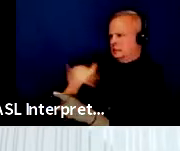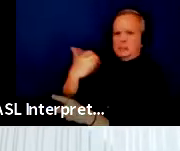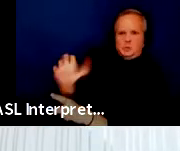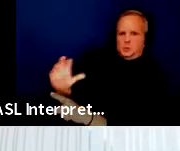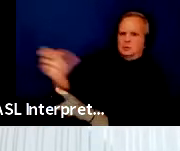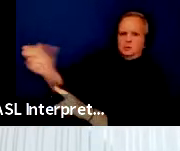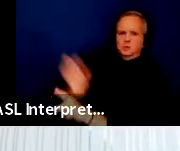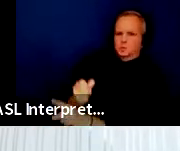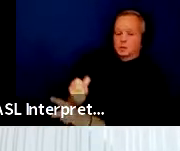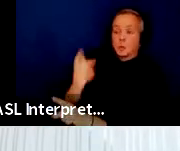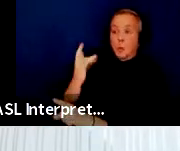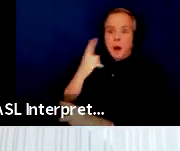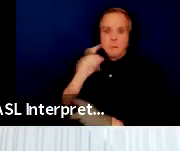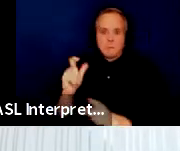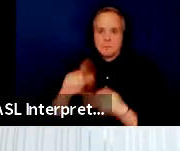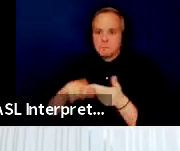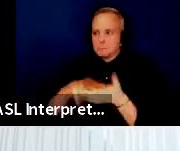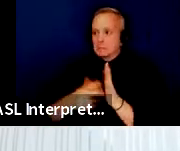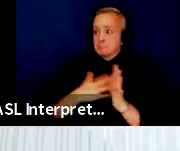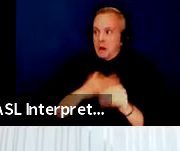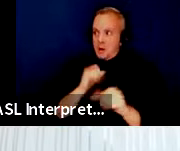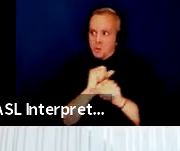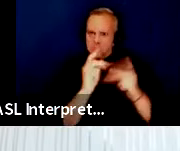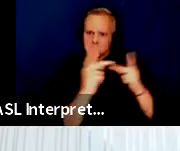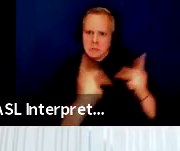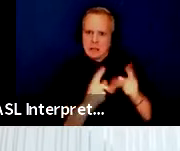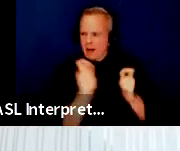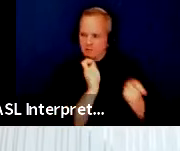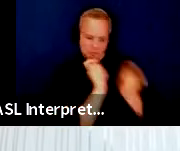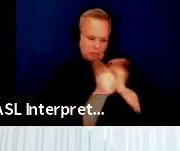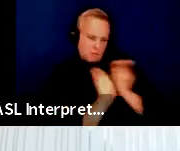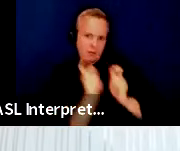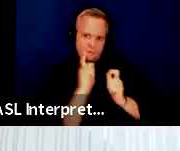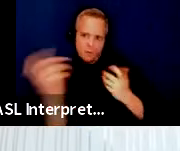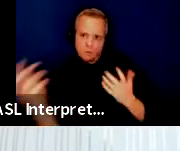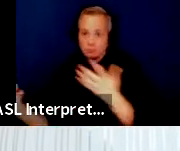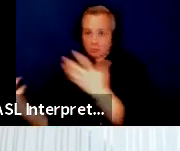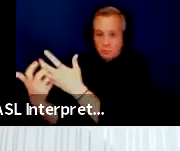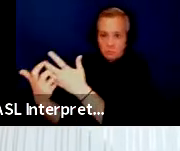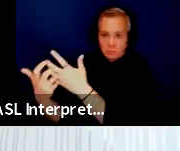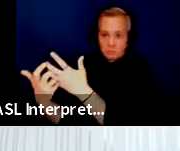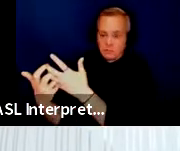ADAPTATIONS TO THEIR WORKPLACE. BUT MAYBE IT'S AS SIMPLE AS